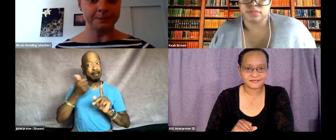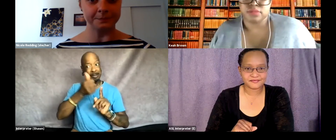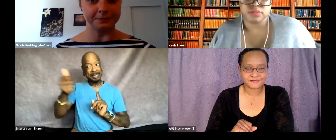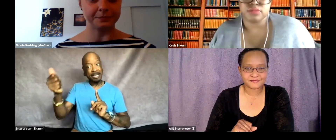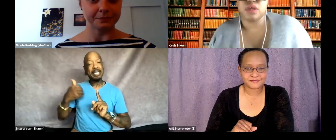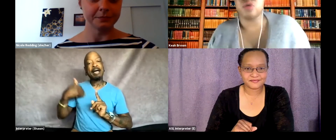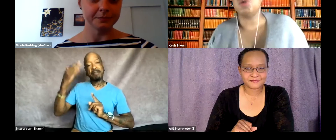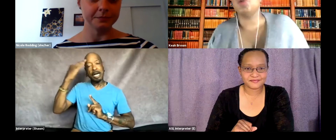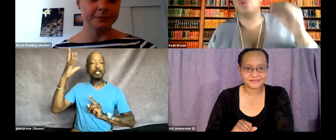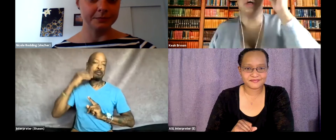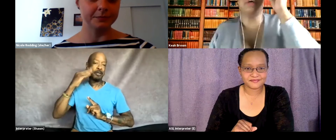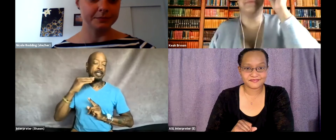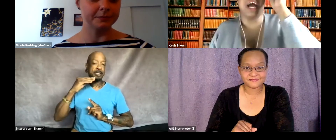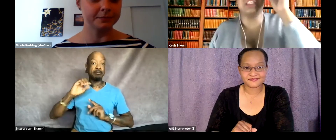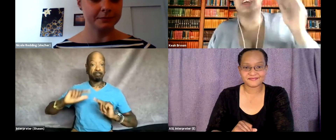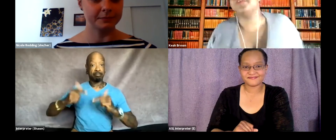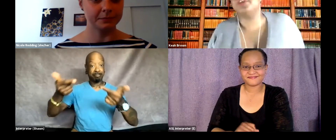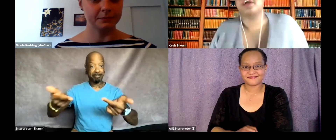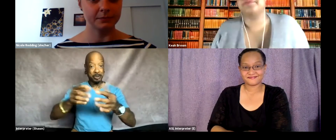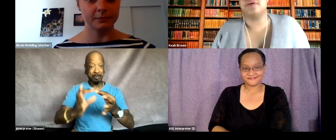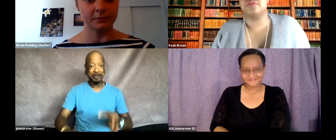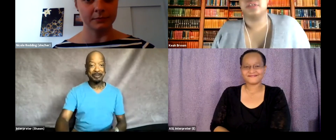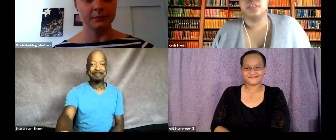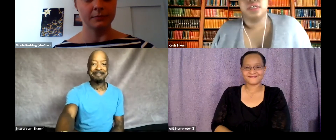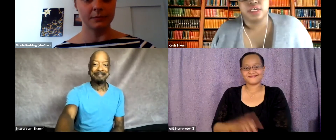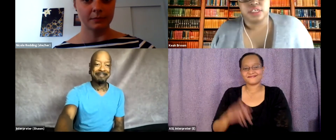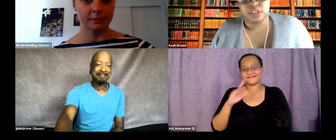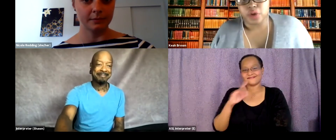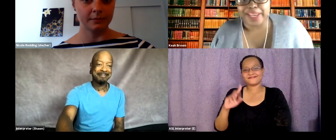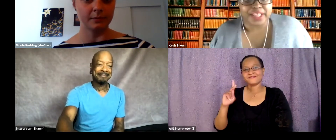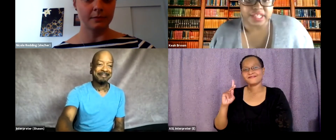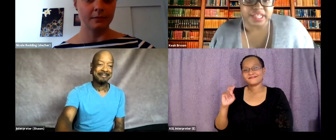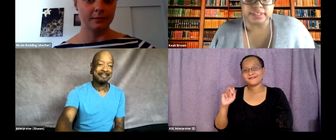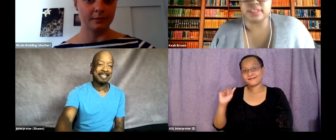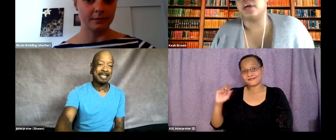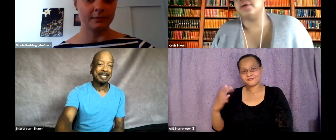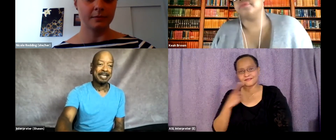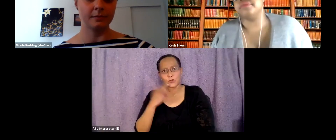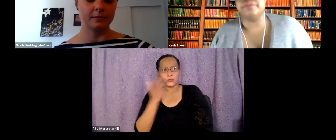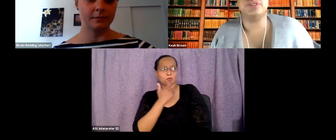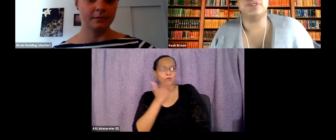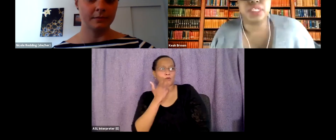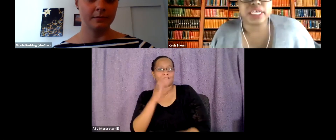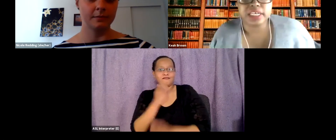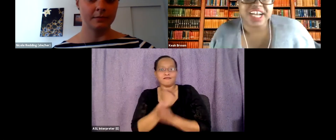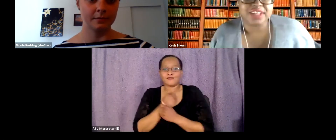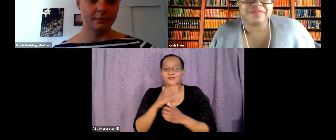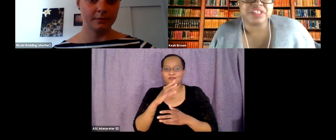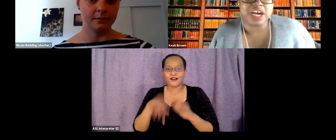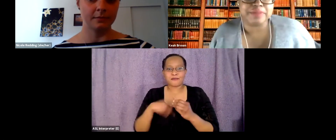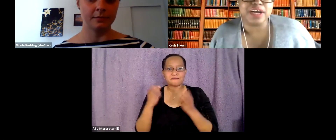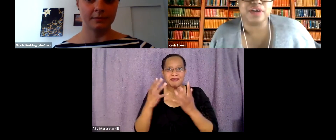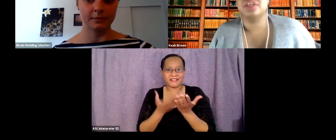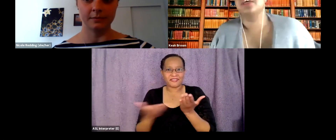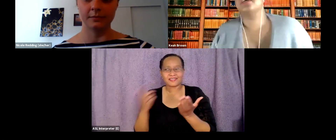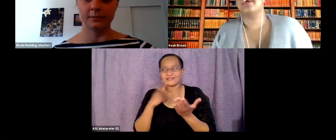Keah Brown: Oh I'd love to talk about so many things music I love to talk about if I if